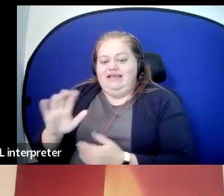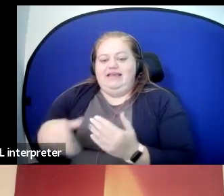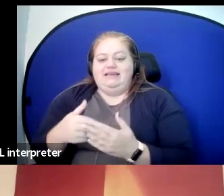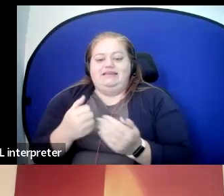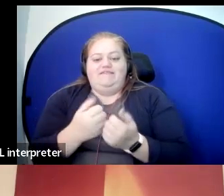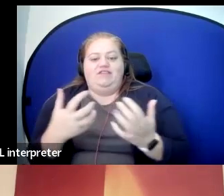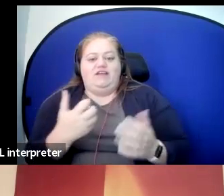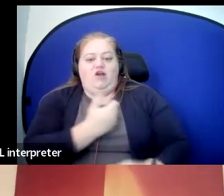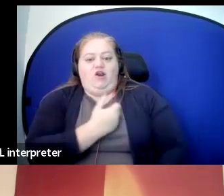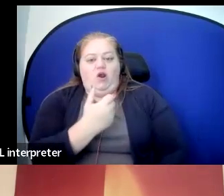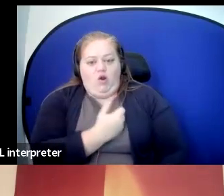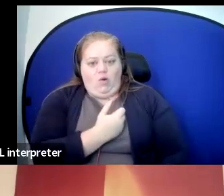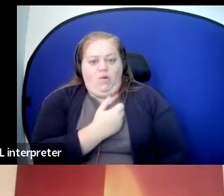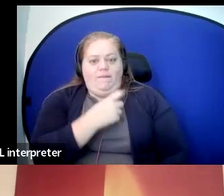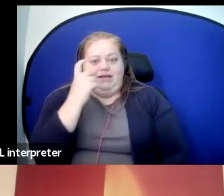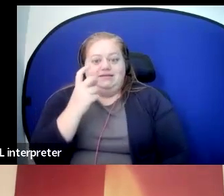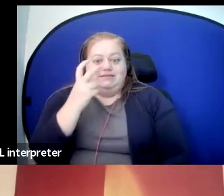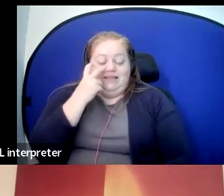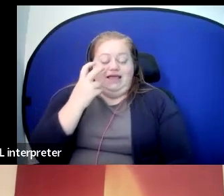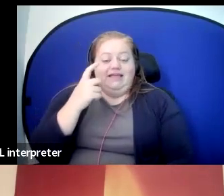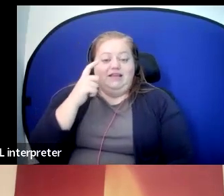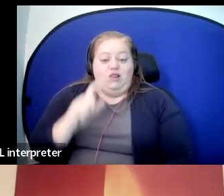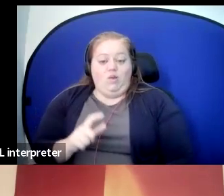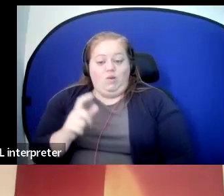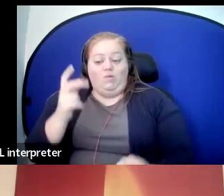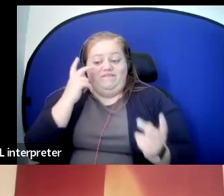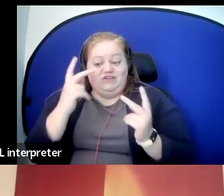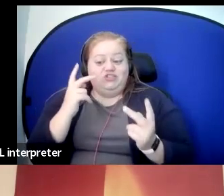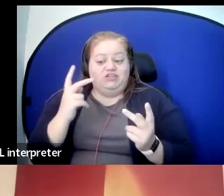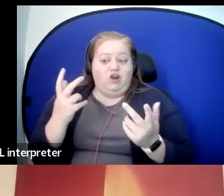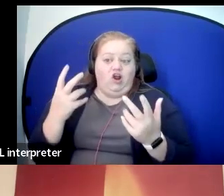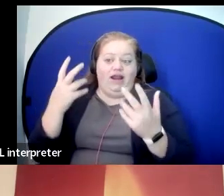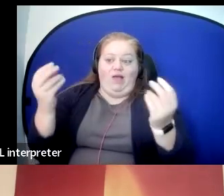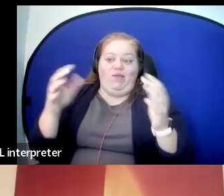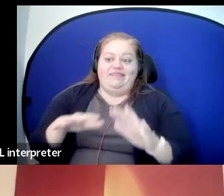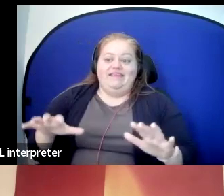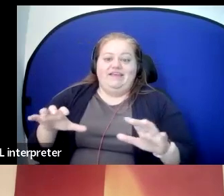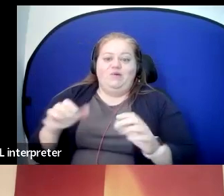because blind and low vision people are producing different kinds of images.